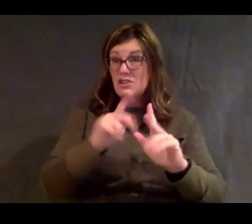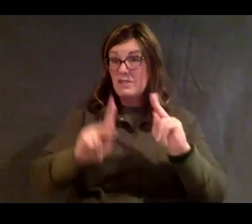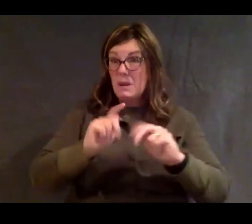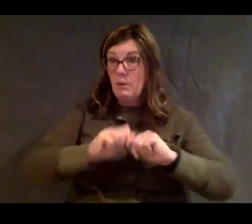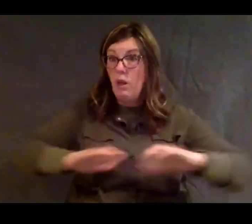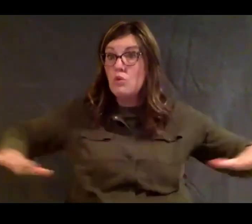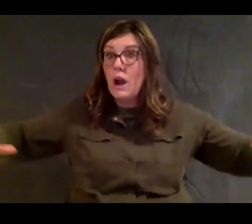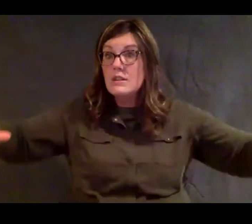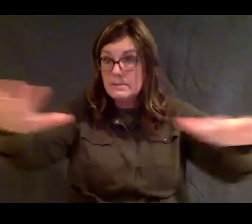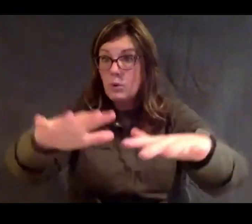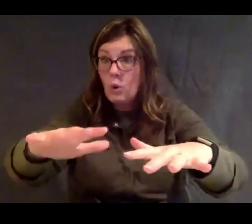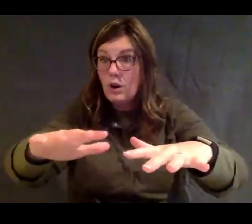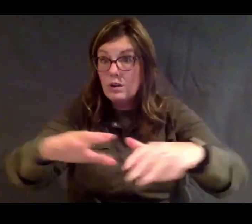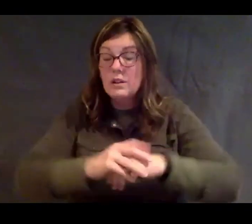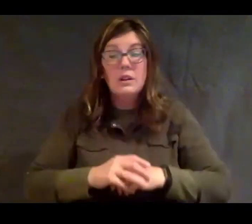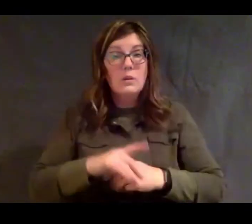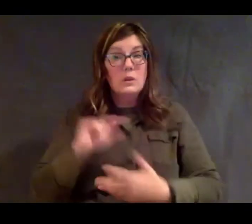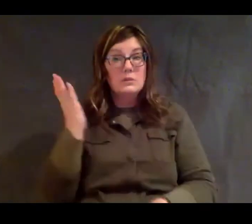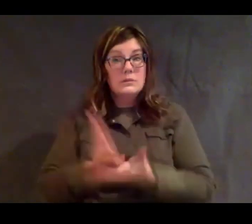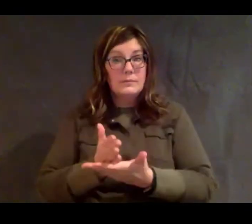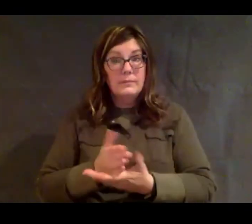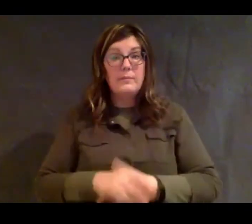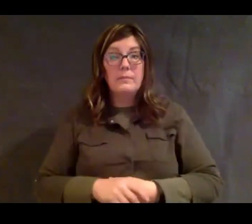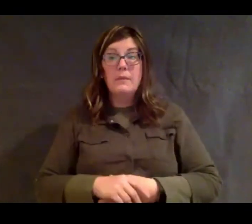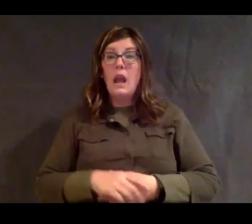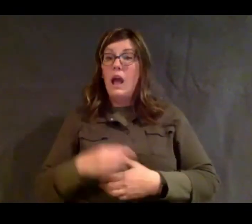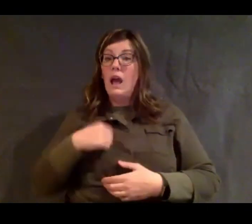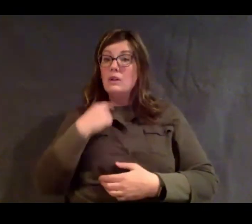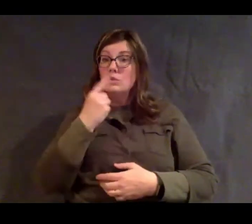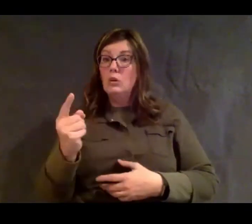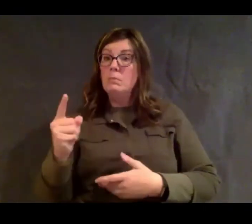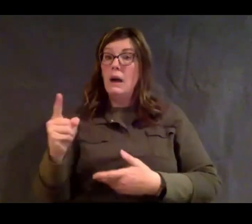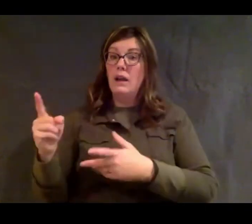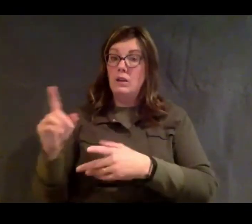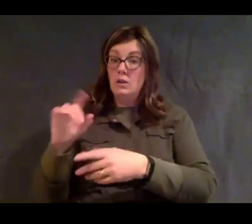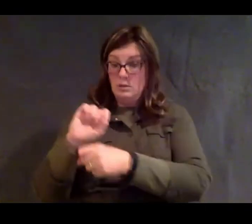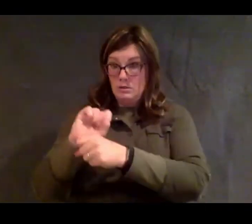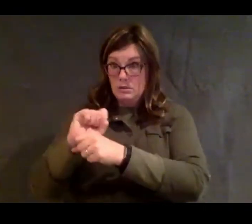i told my colleagues listen you can pretend like this doesn't exist but it's real hard when